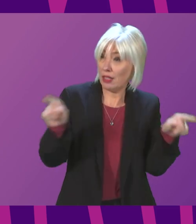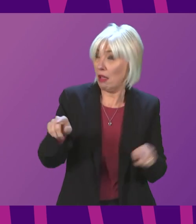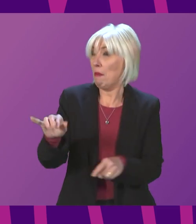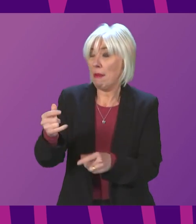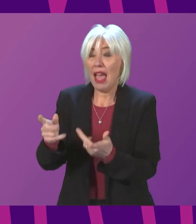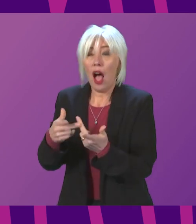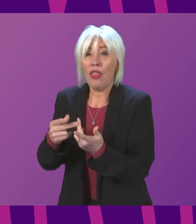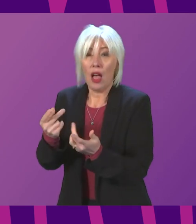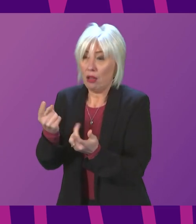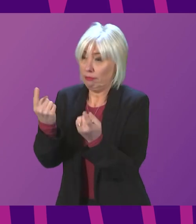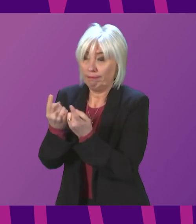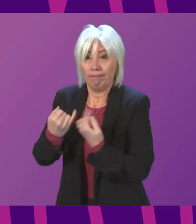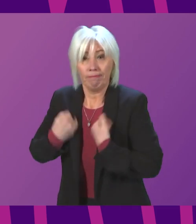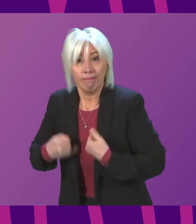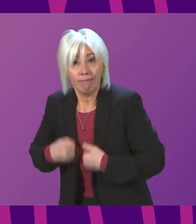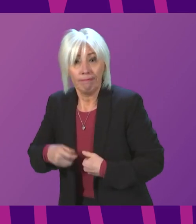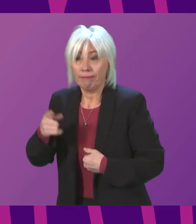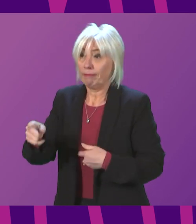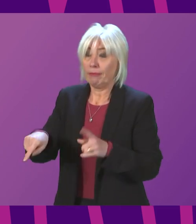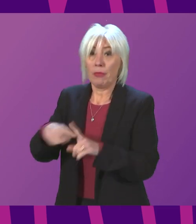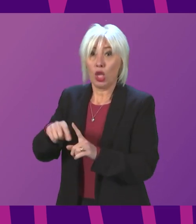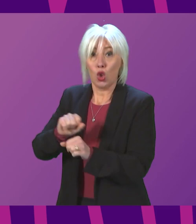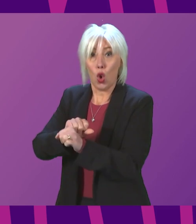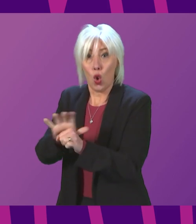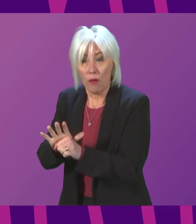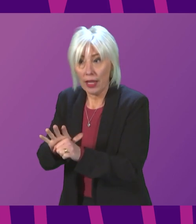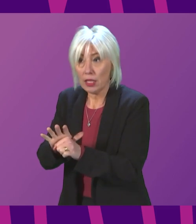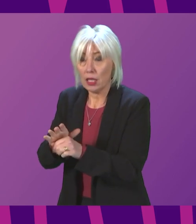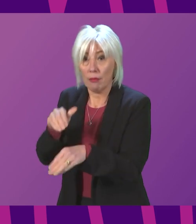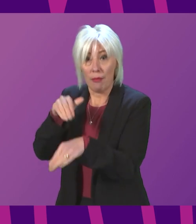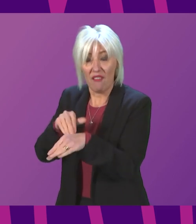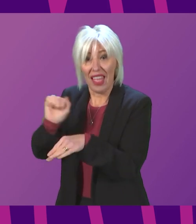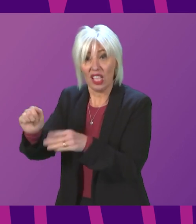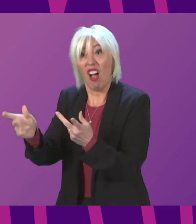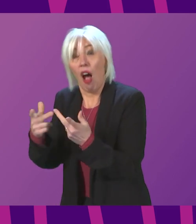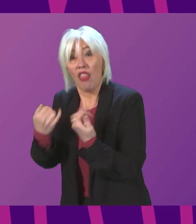condition, having Covid could exacerbate or complicate it—but the impacts on the hospital